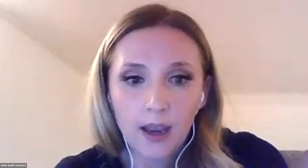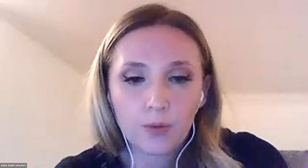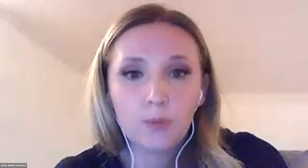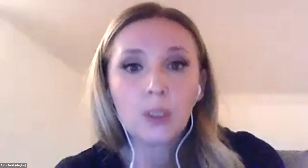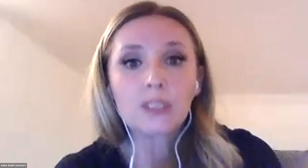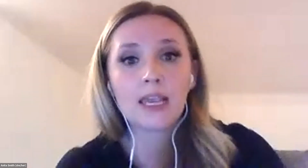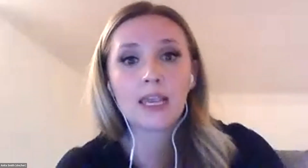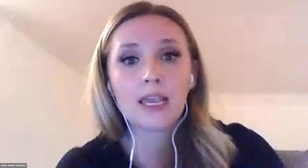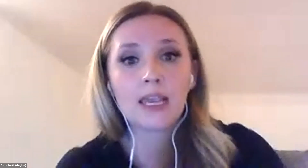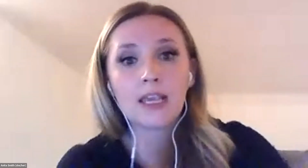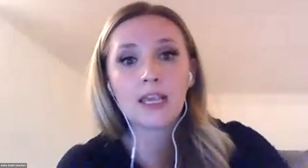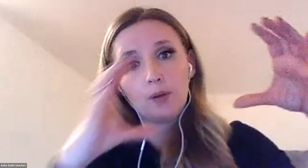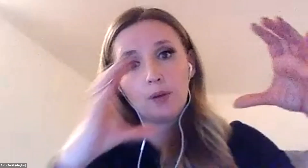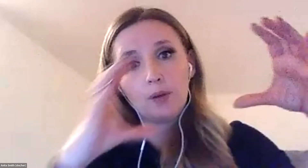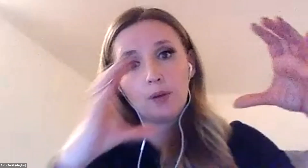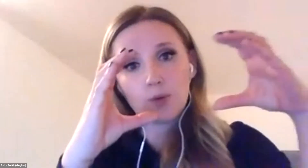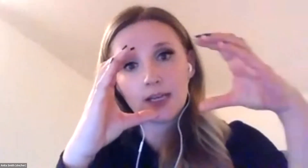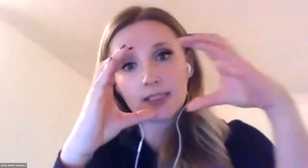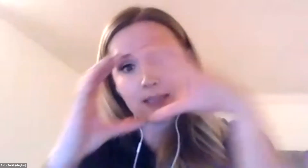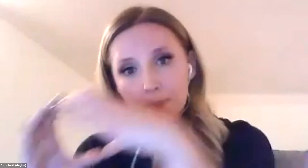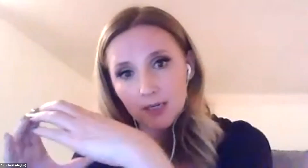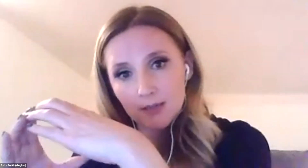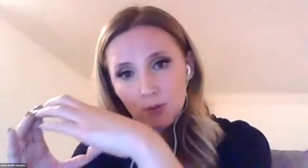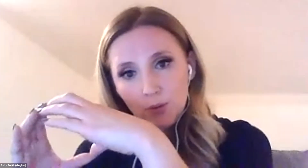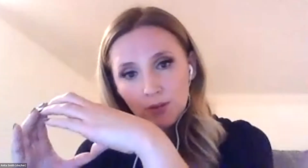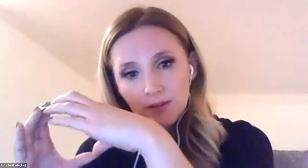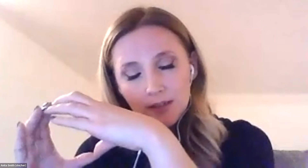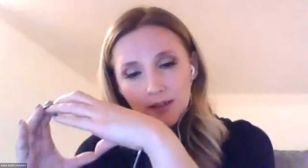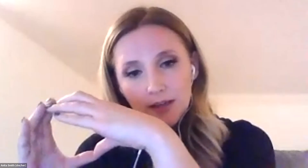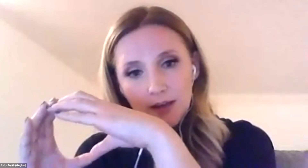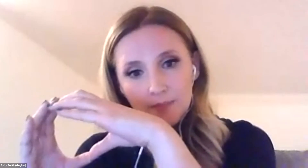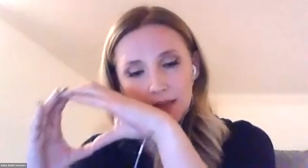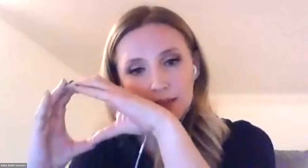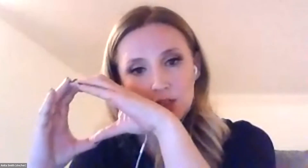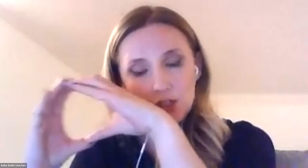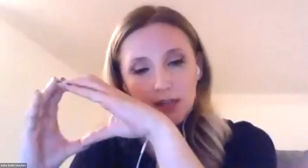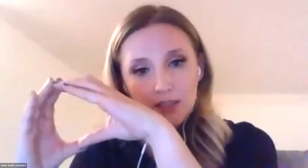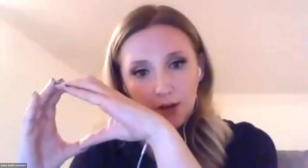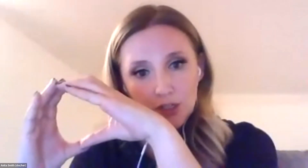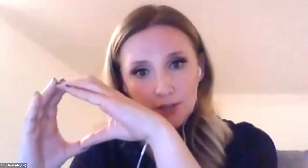and we will take you and we will put you in a separate pool that is Kids' Fringe.